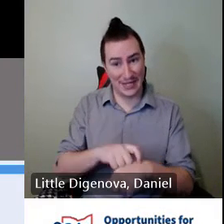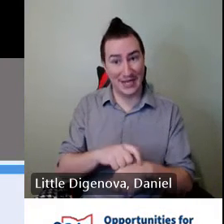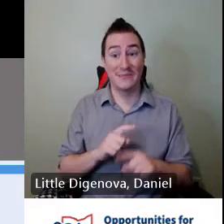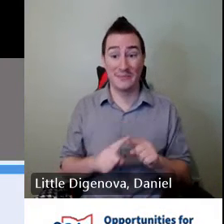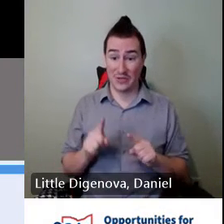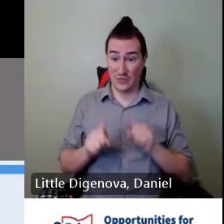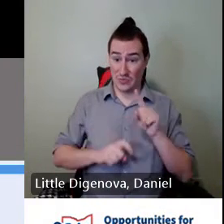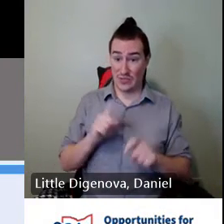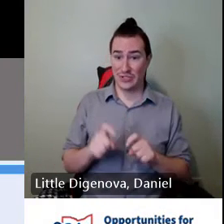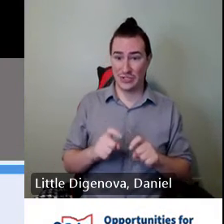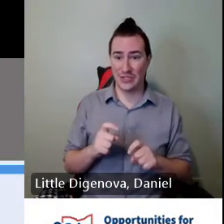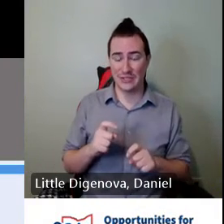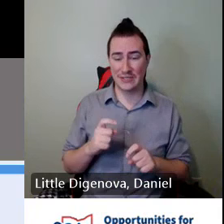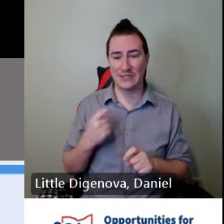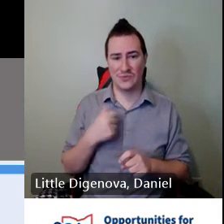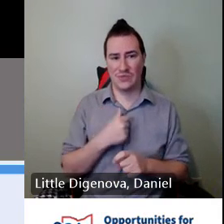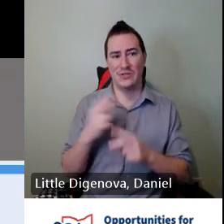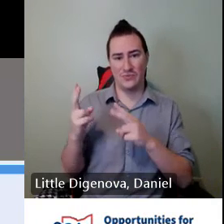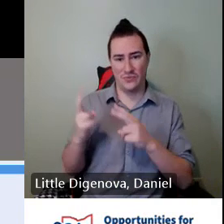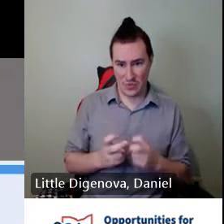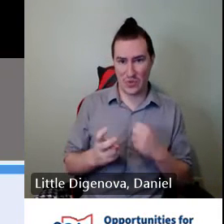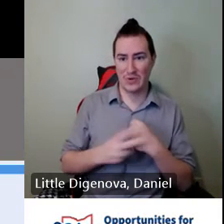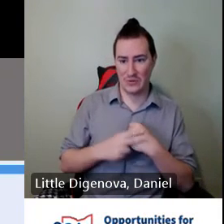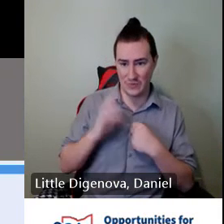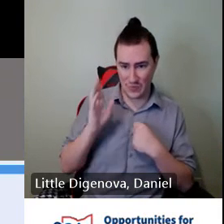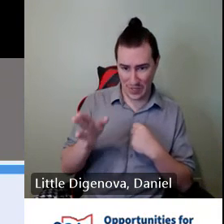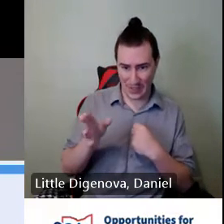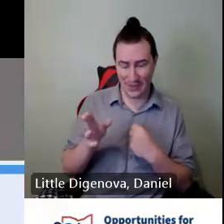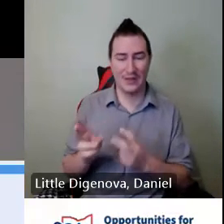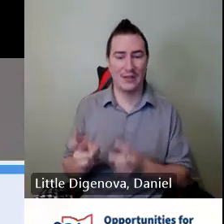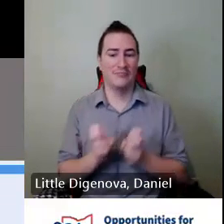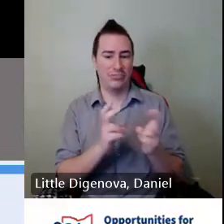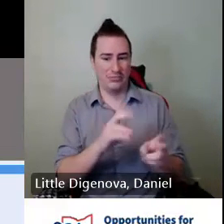to be a part of the recording that lives in the archive, that we will post in our on-demand library.